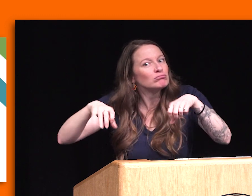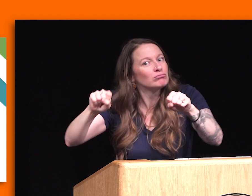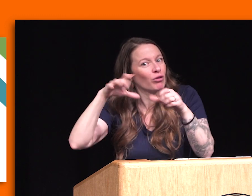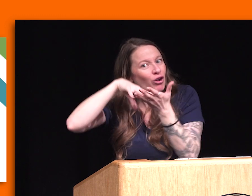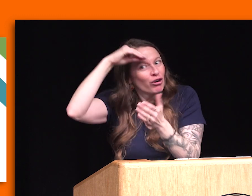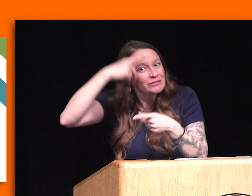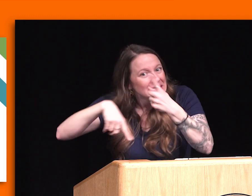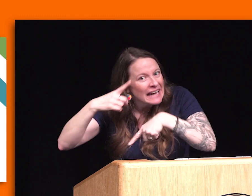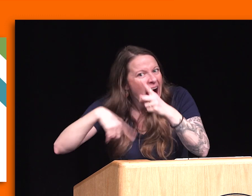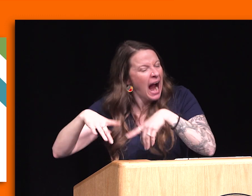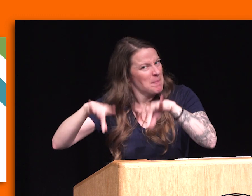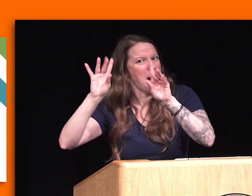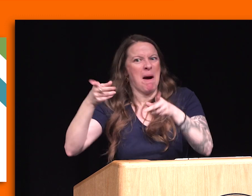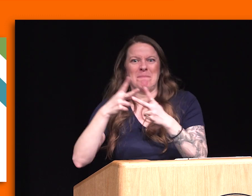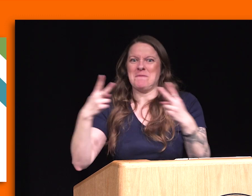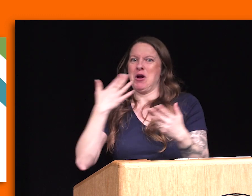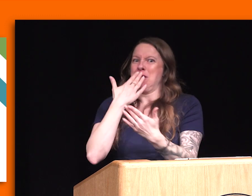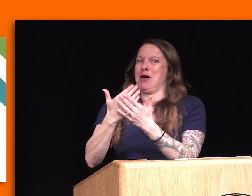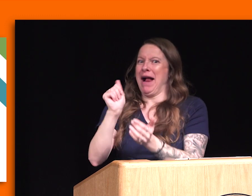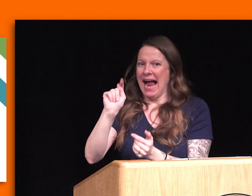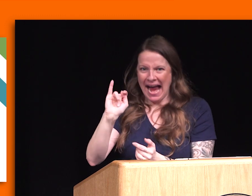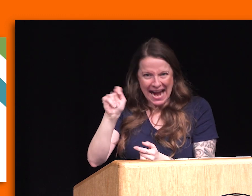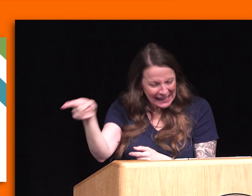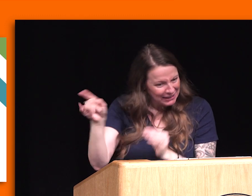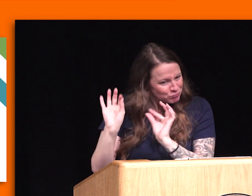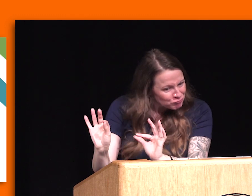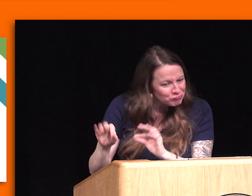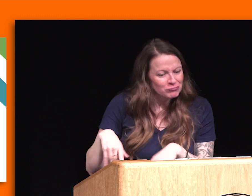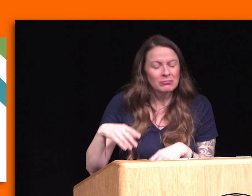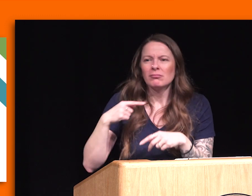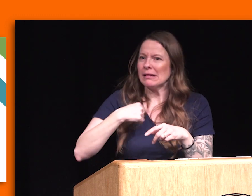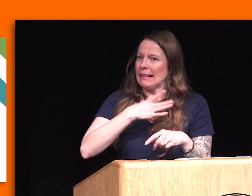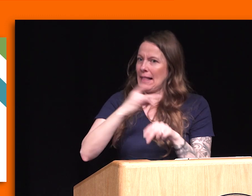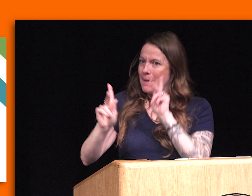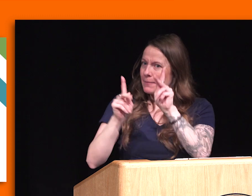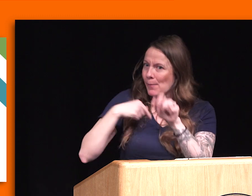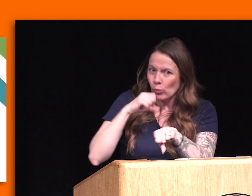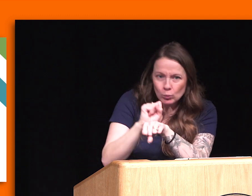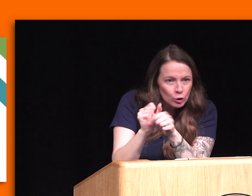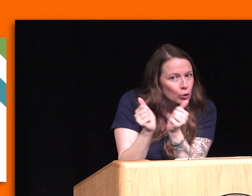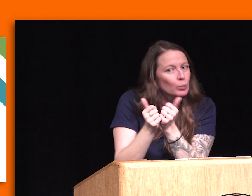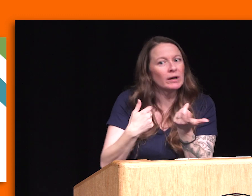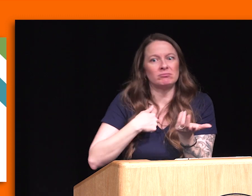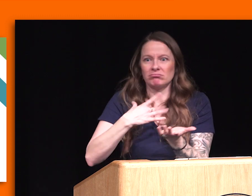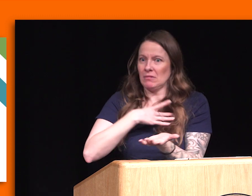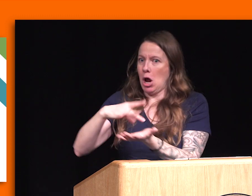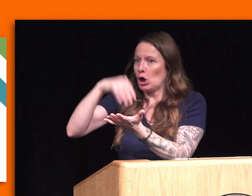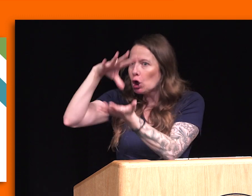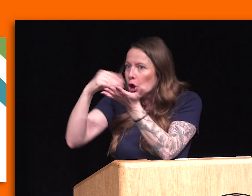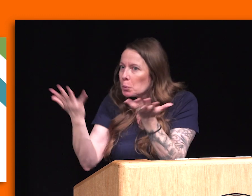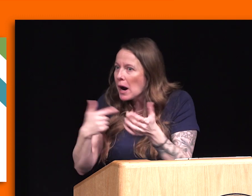Several of them decided to learn sign language. They picked up ASL really quickly. I felt very comfortable working with them.